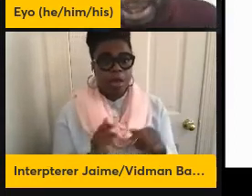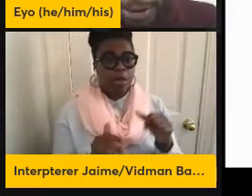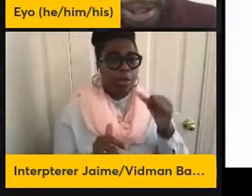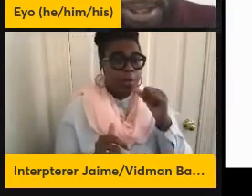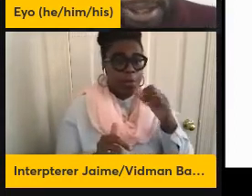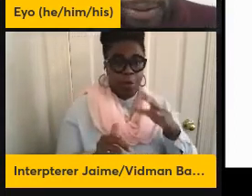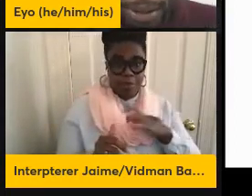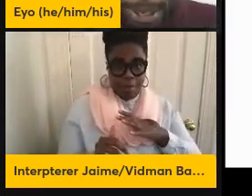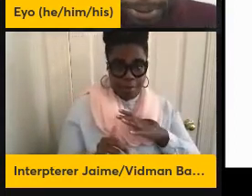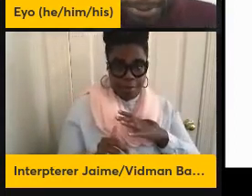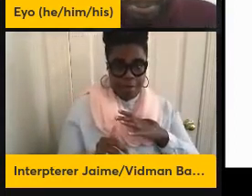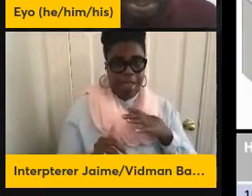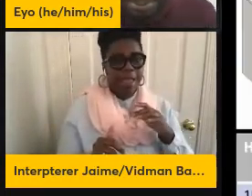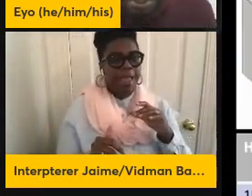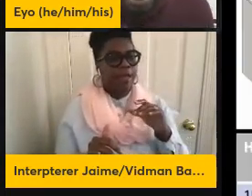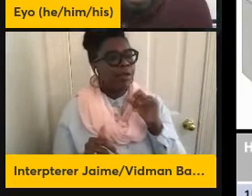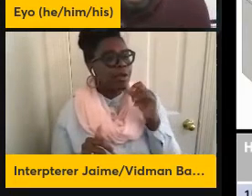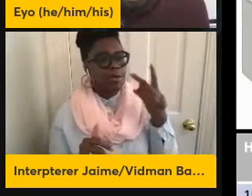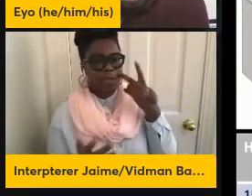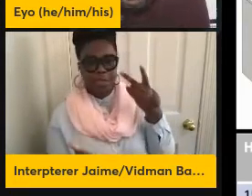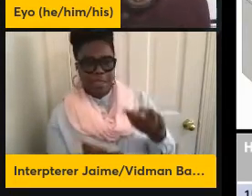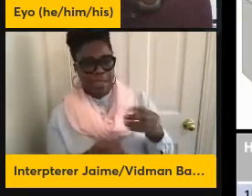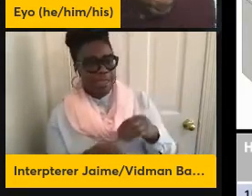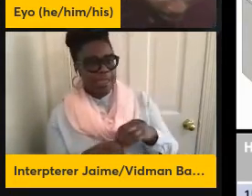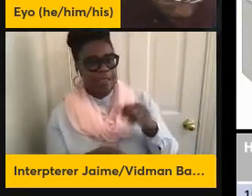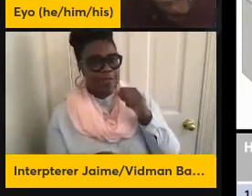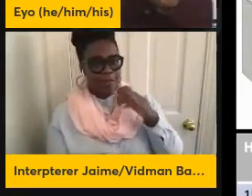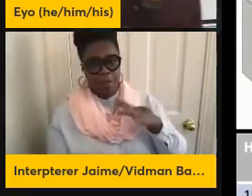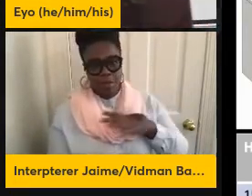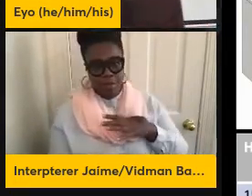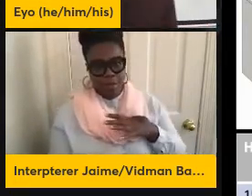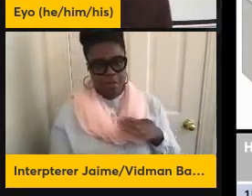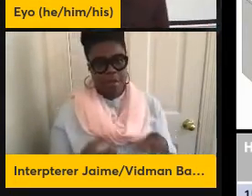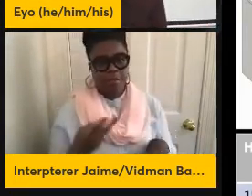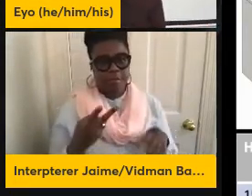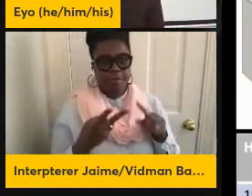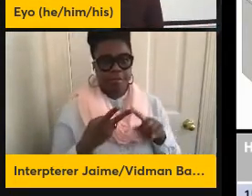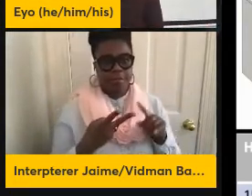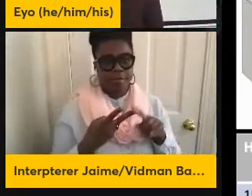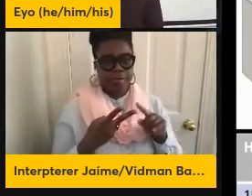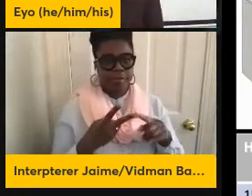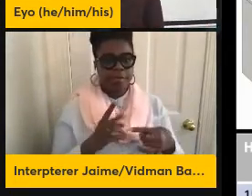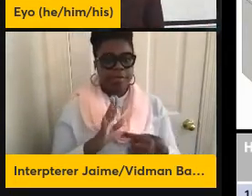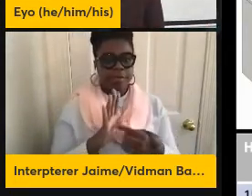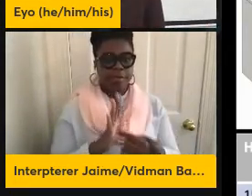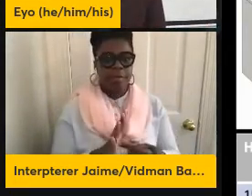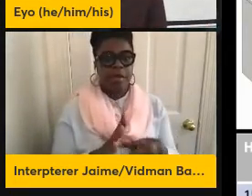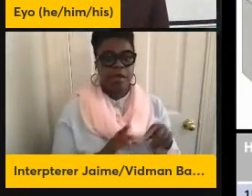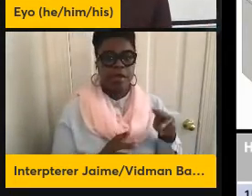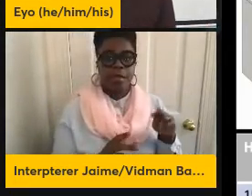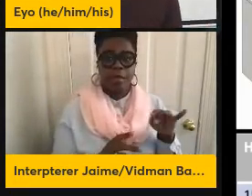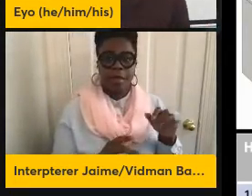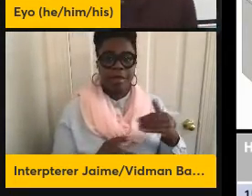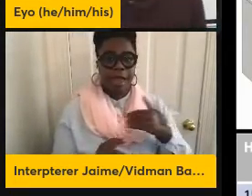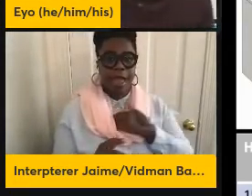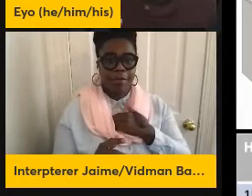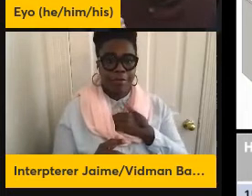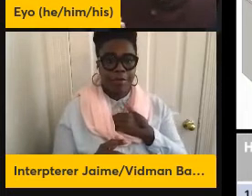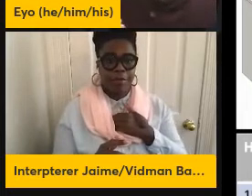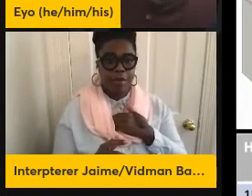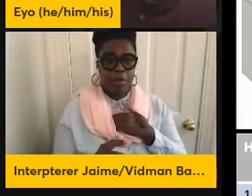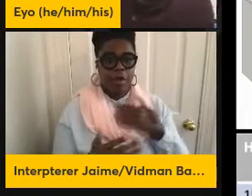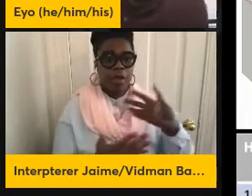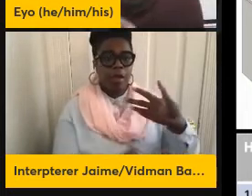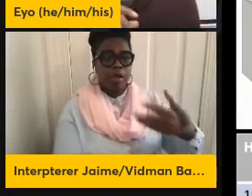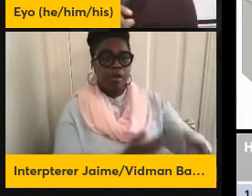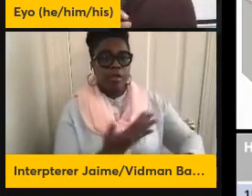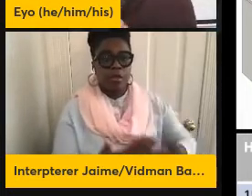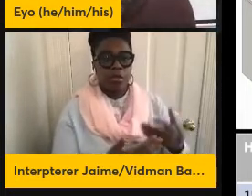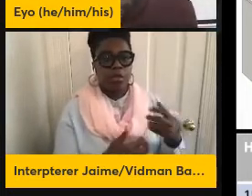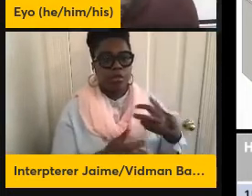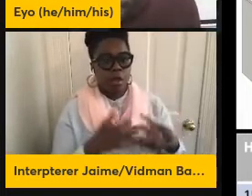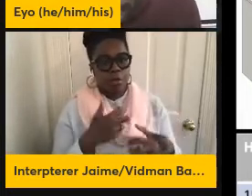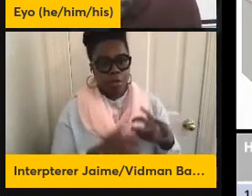this differences in females. Second, this indicates that mice have these mutant mice have a social problem. But as a readout